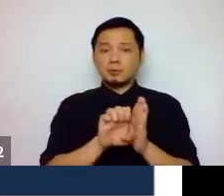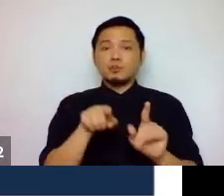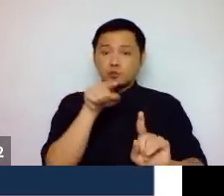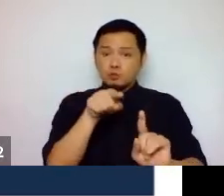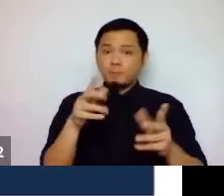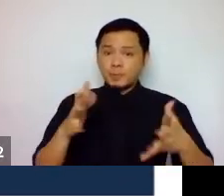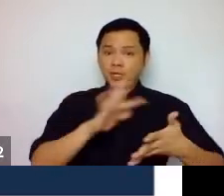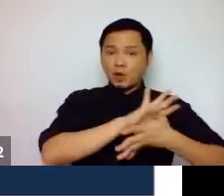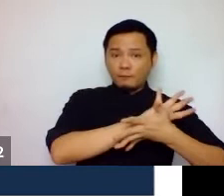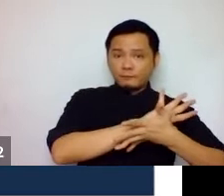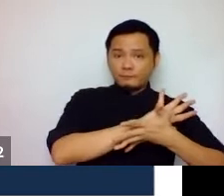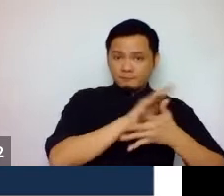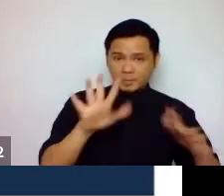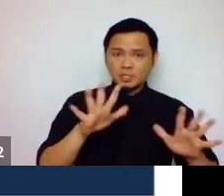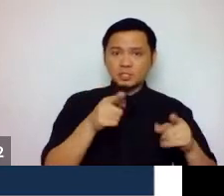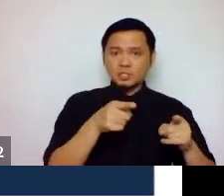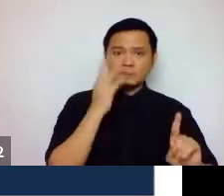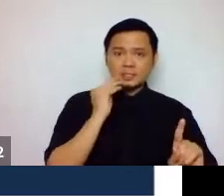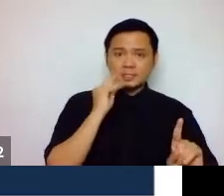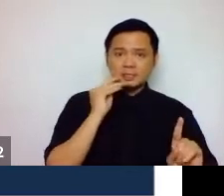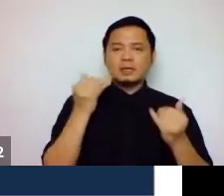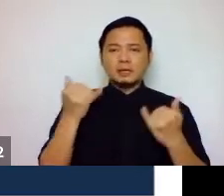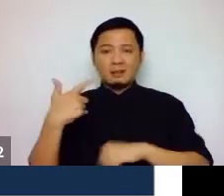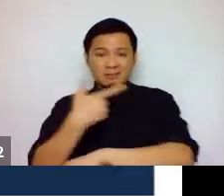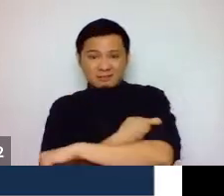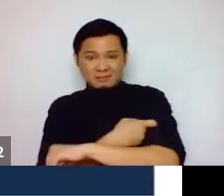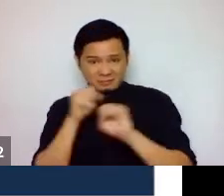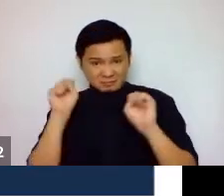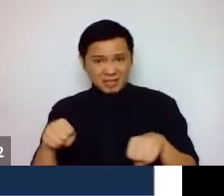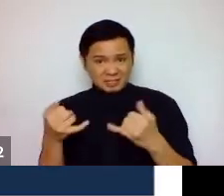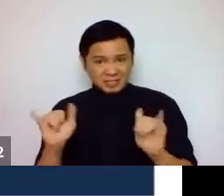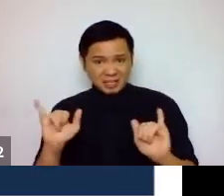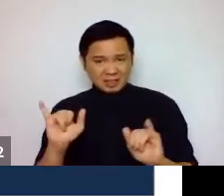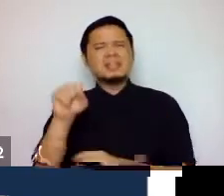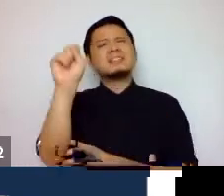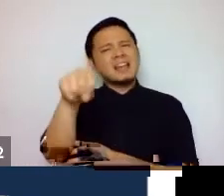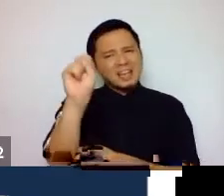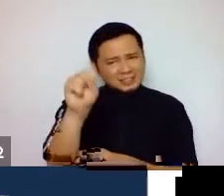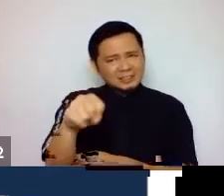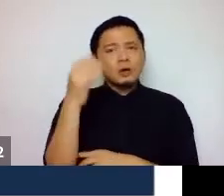Because it’s like getting a booster shot. You are making the soldiers or the antibodies in your body multiply.